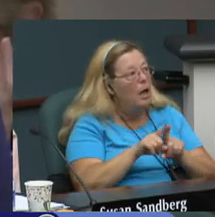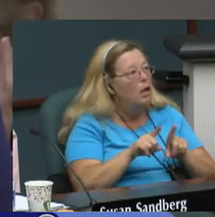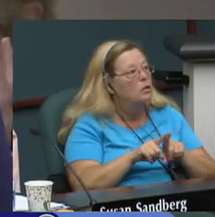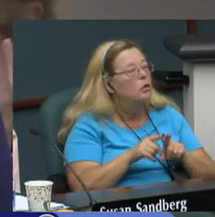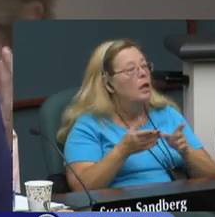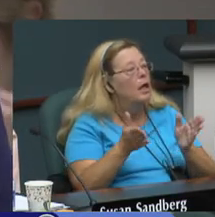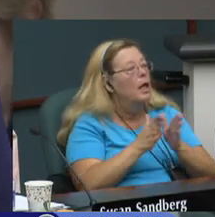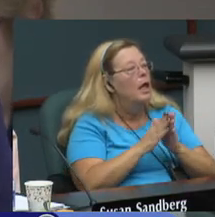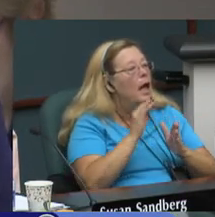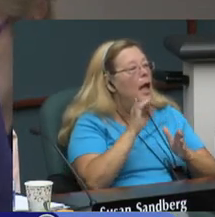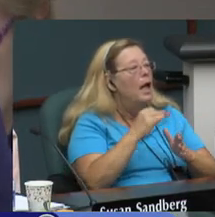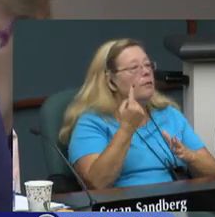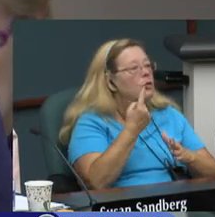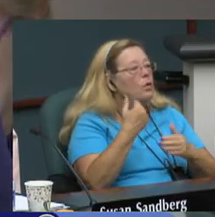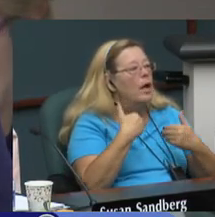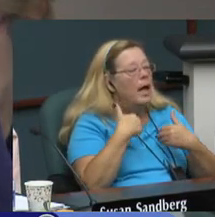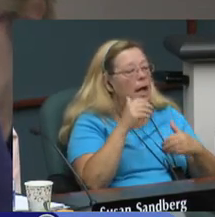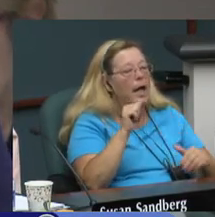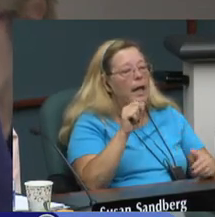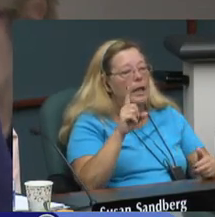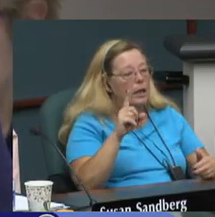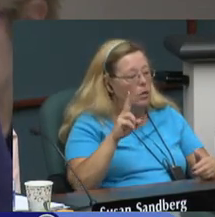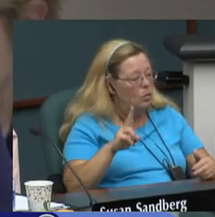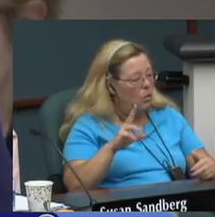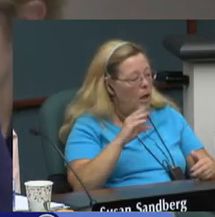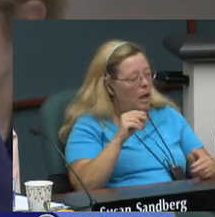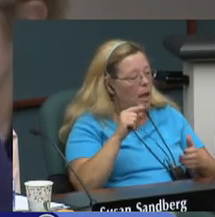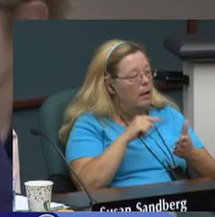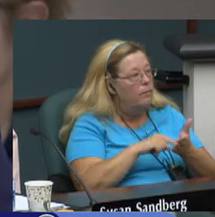if somebody had an ad and it was affordable how does that